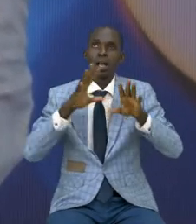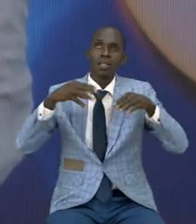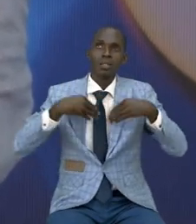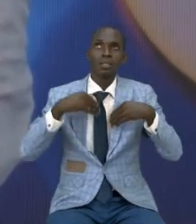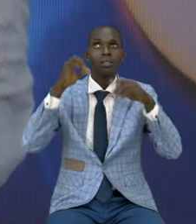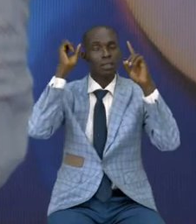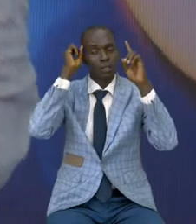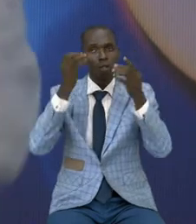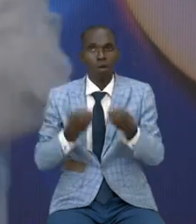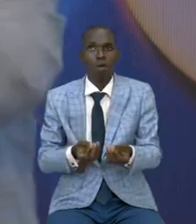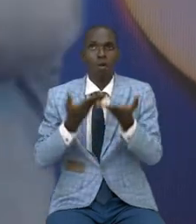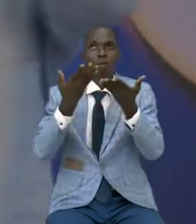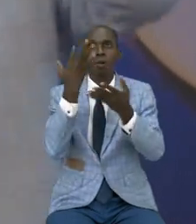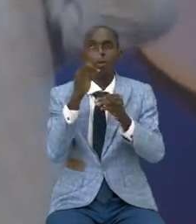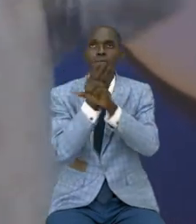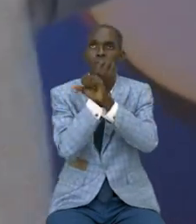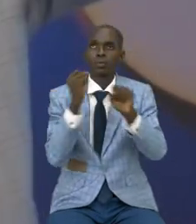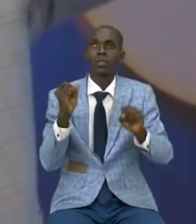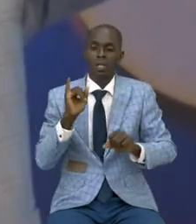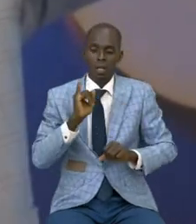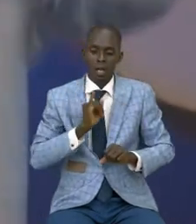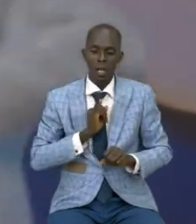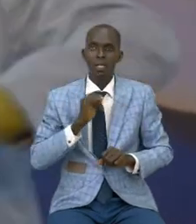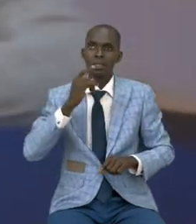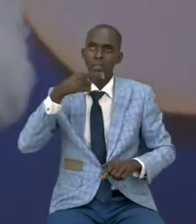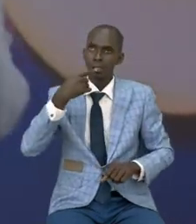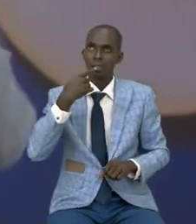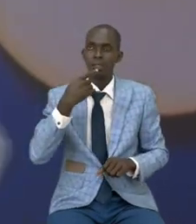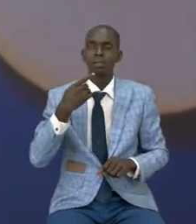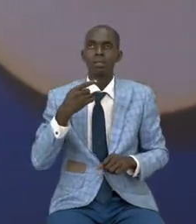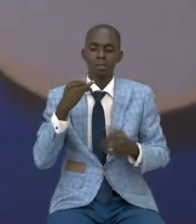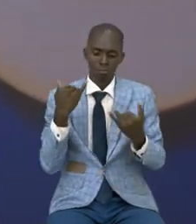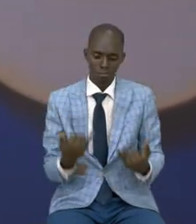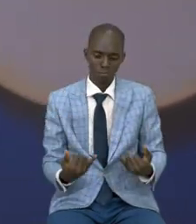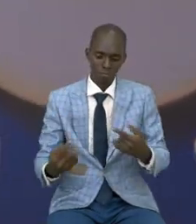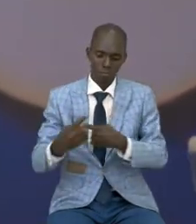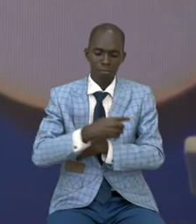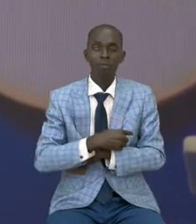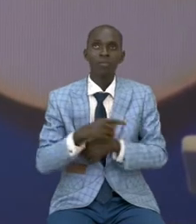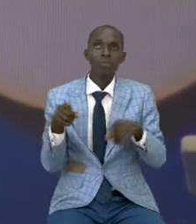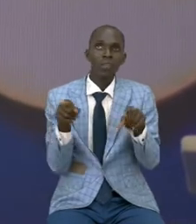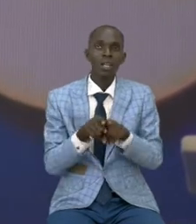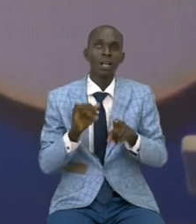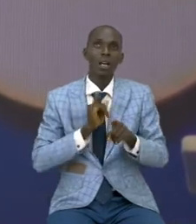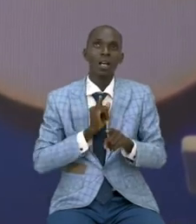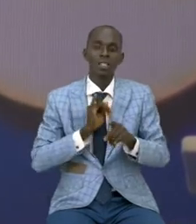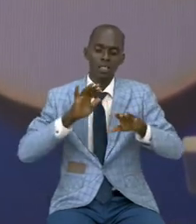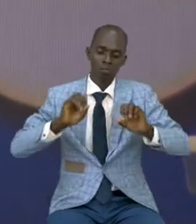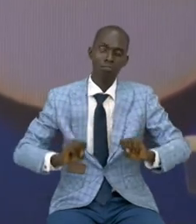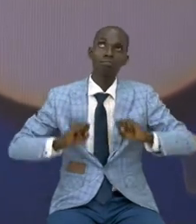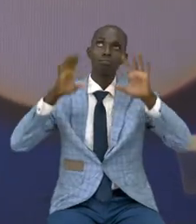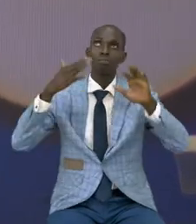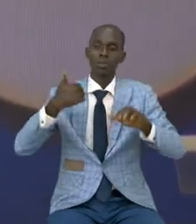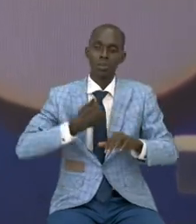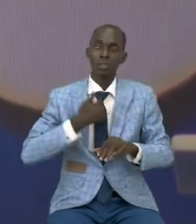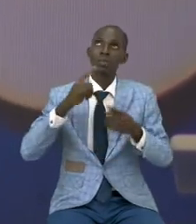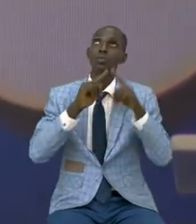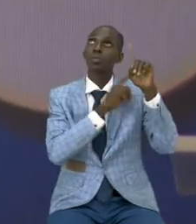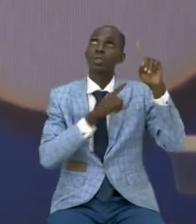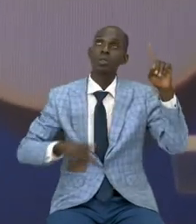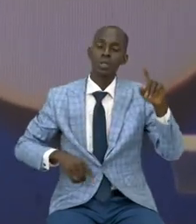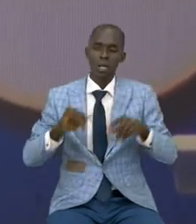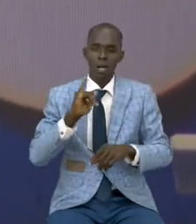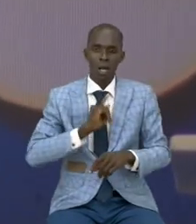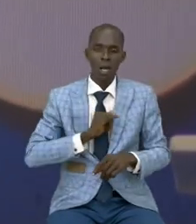of his salvation and i say today as i give myself to the lord i am sage